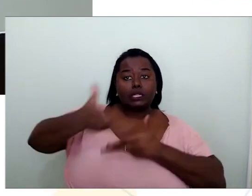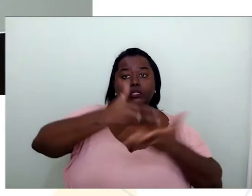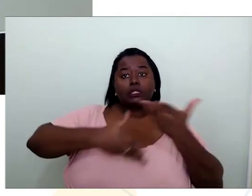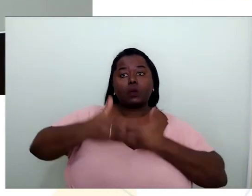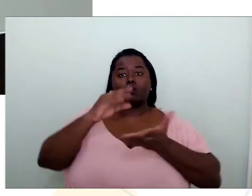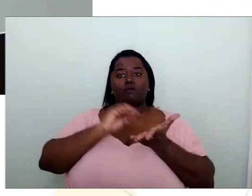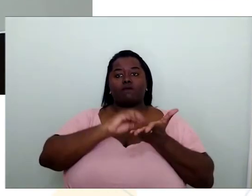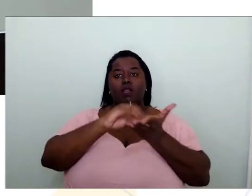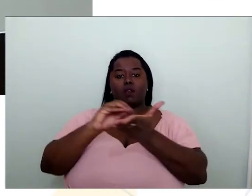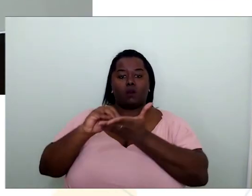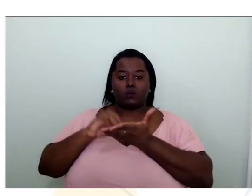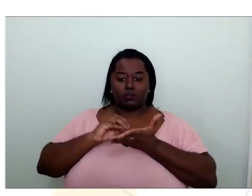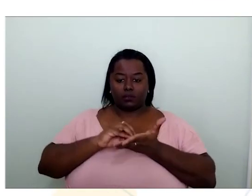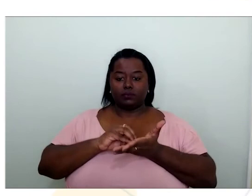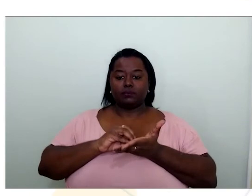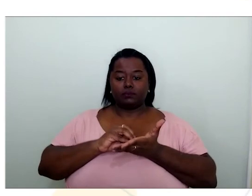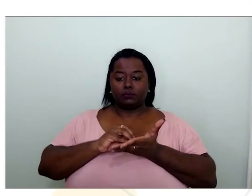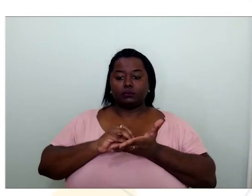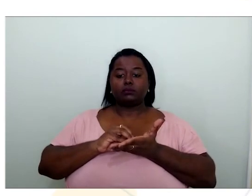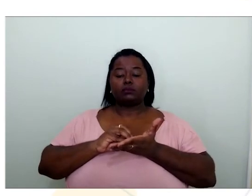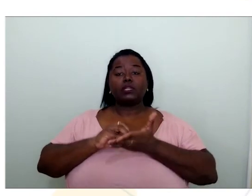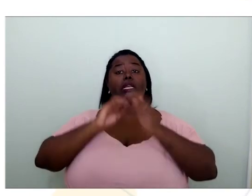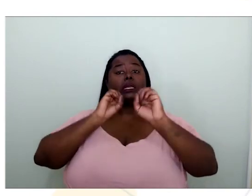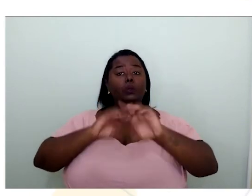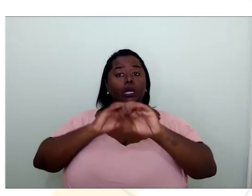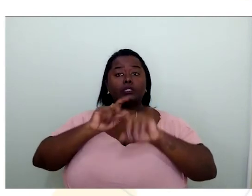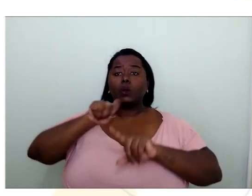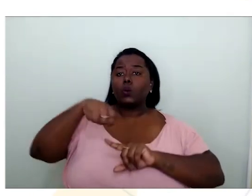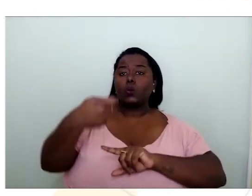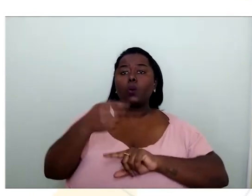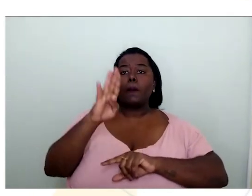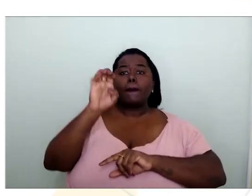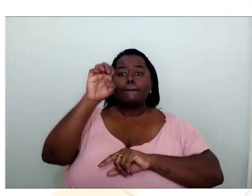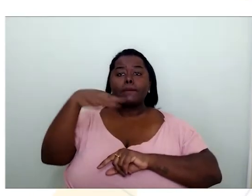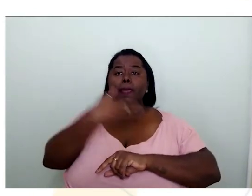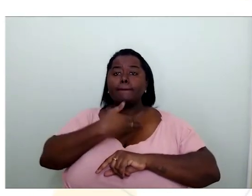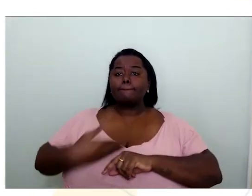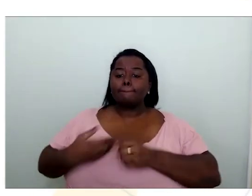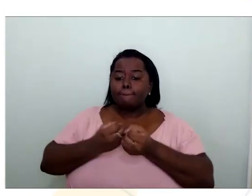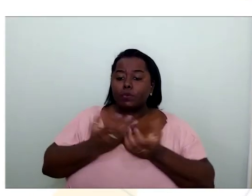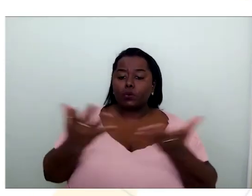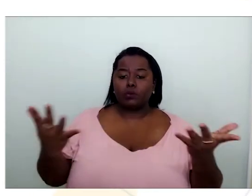lacking education is a public good and it's the greatest level because